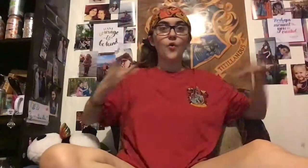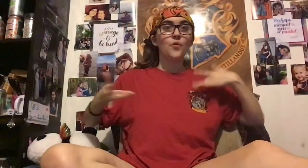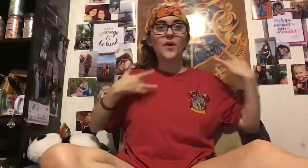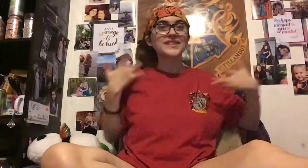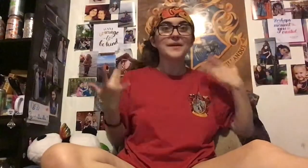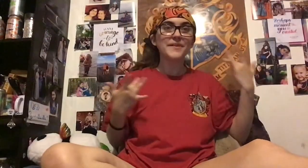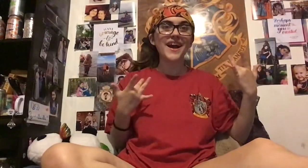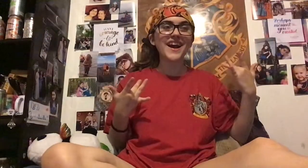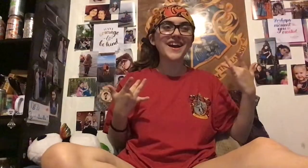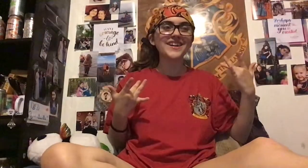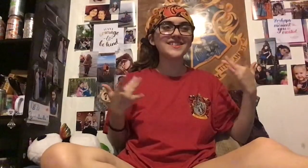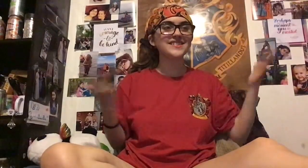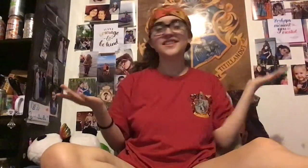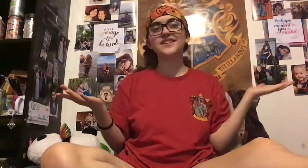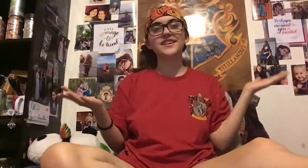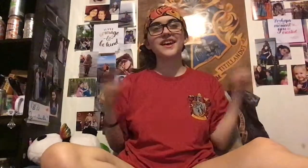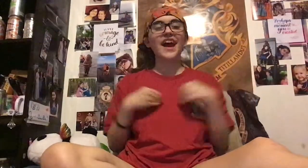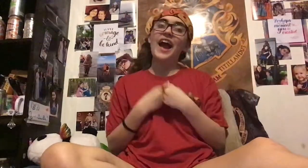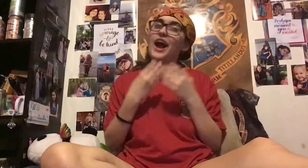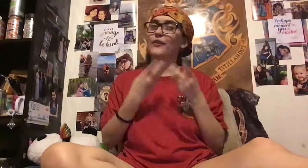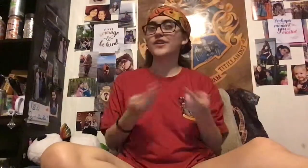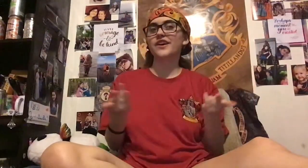What's up guys, how are y'all?